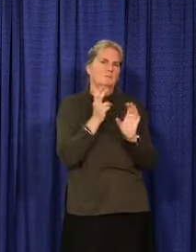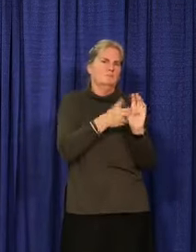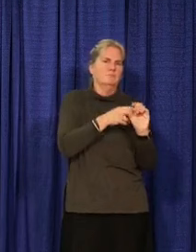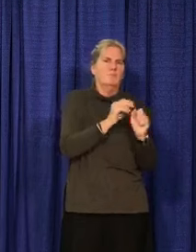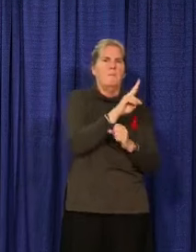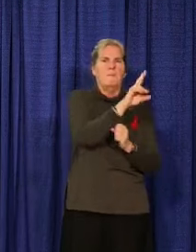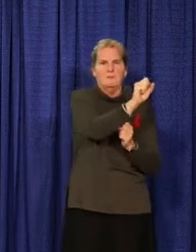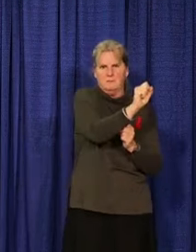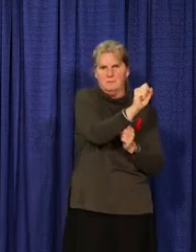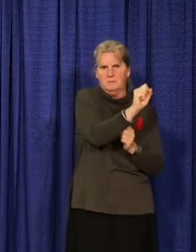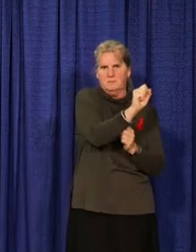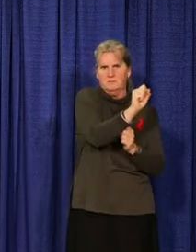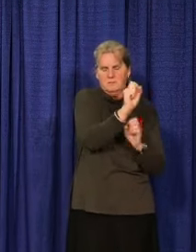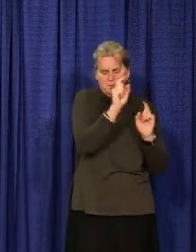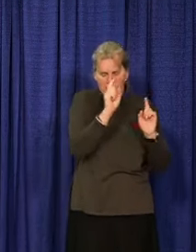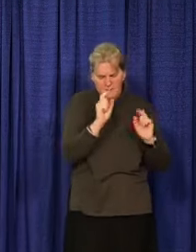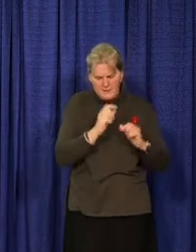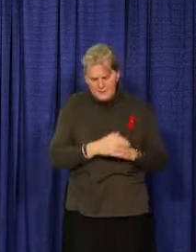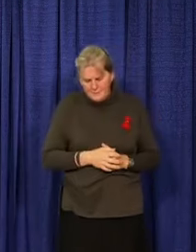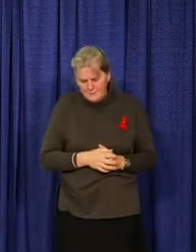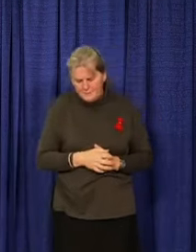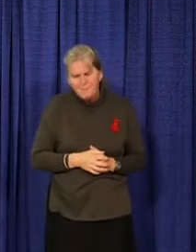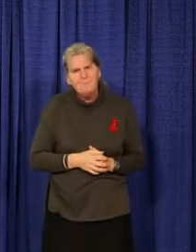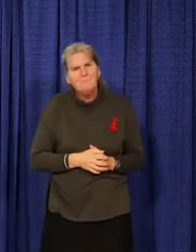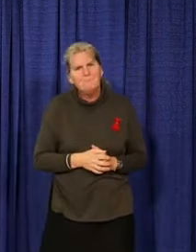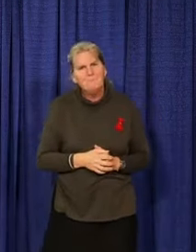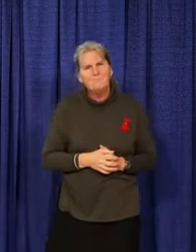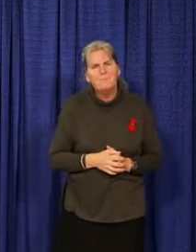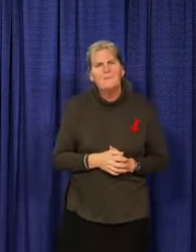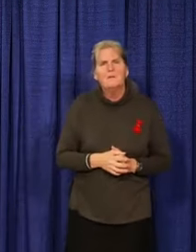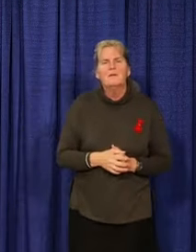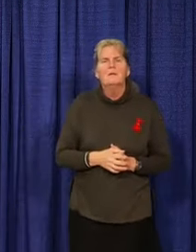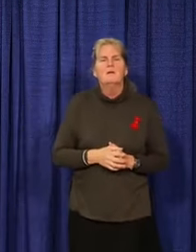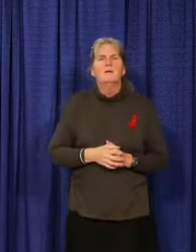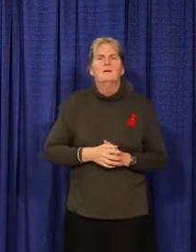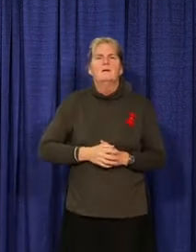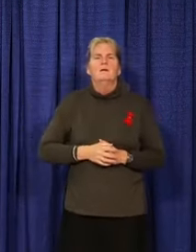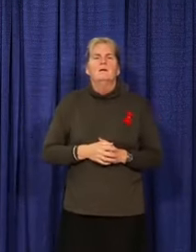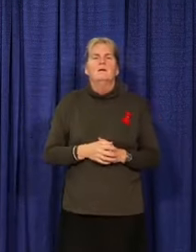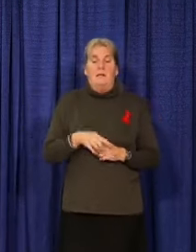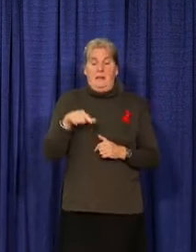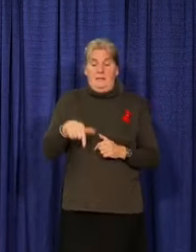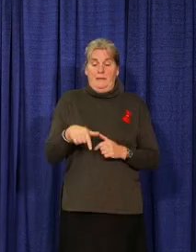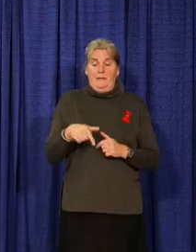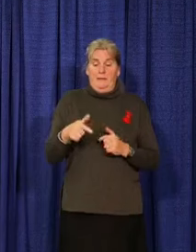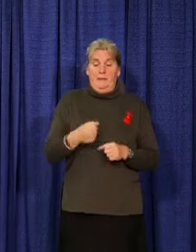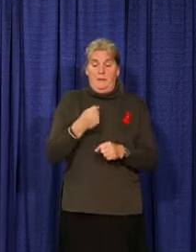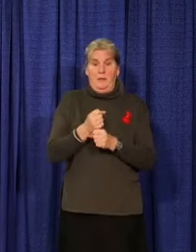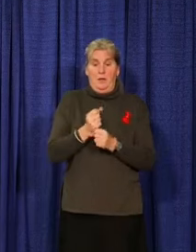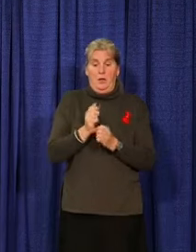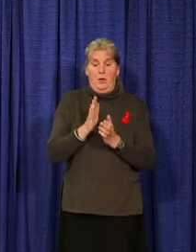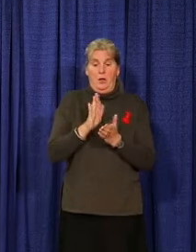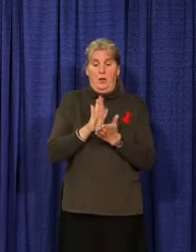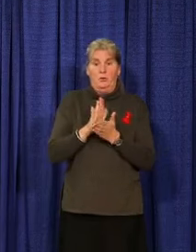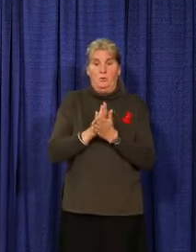as many students as possible on a school bus.